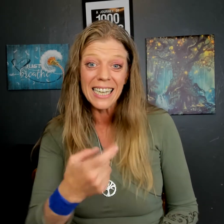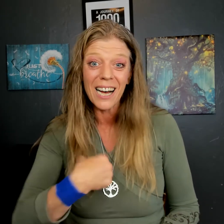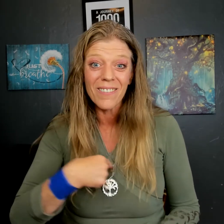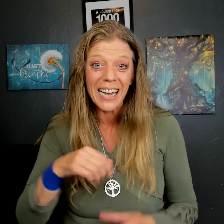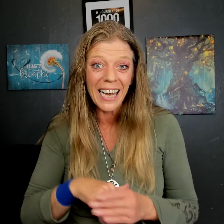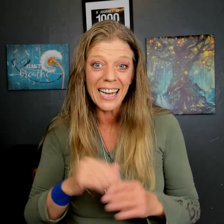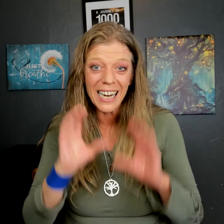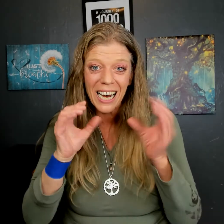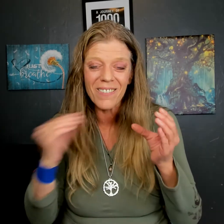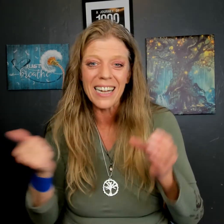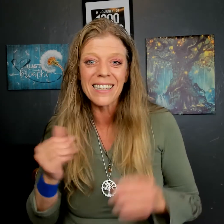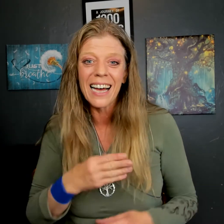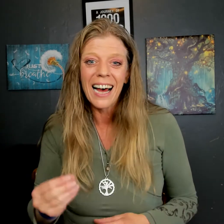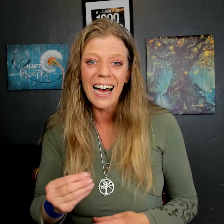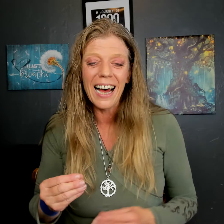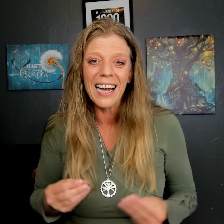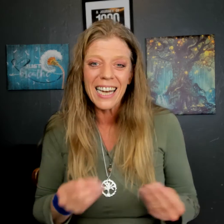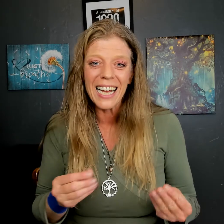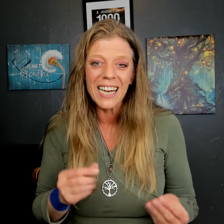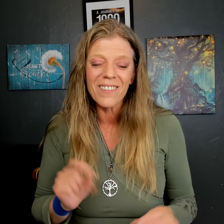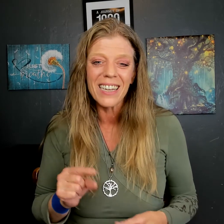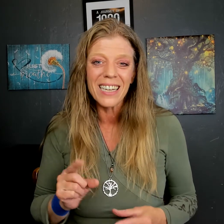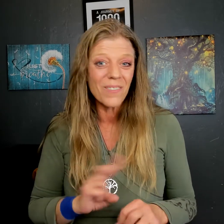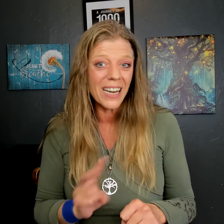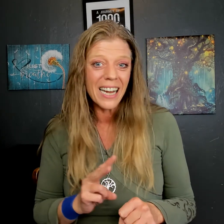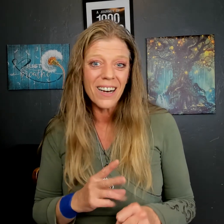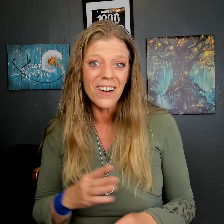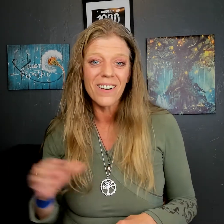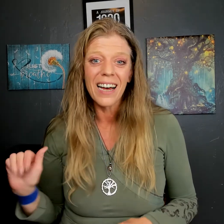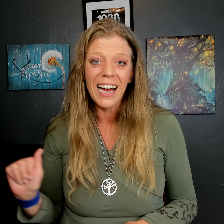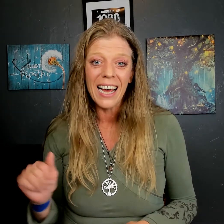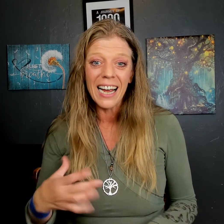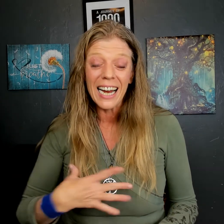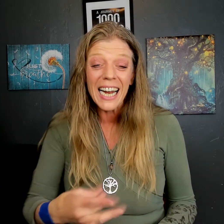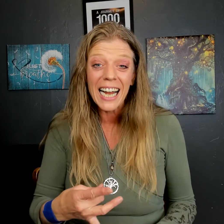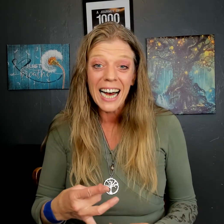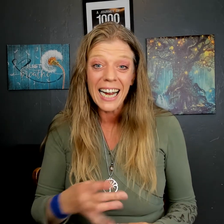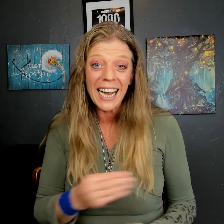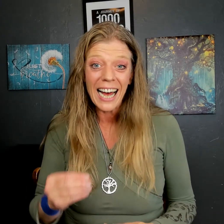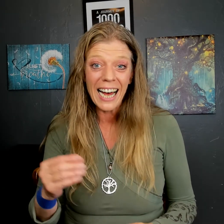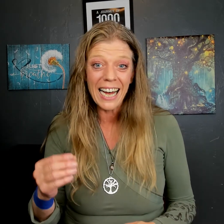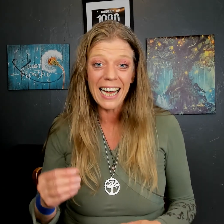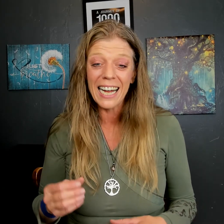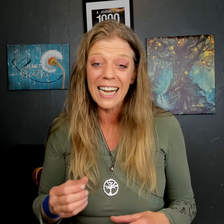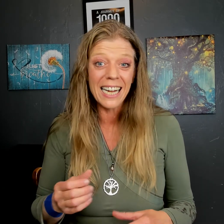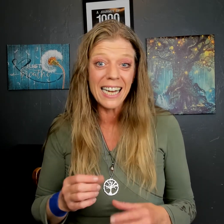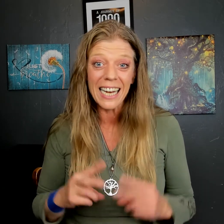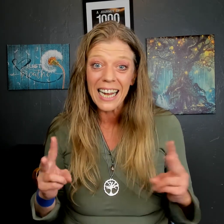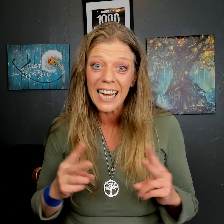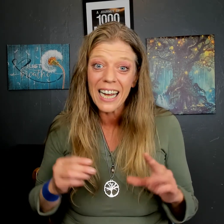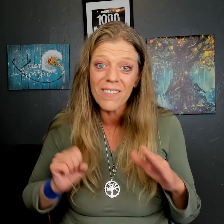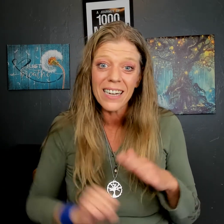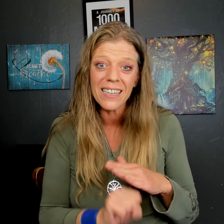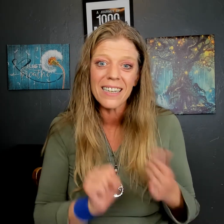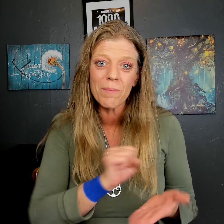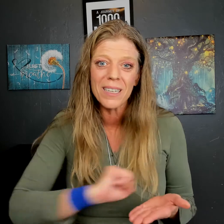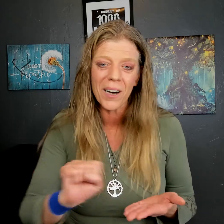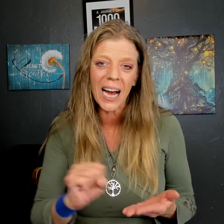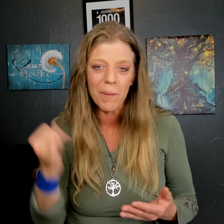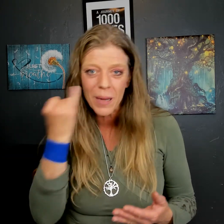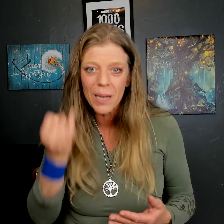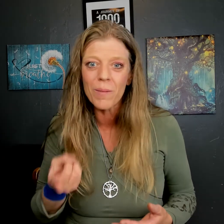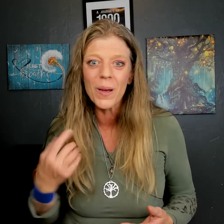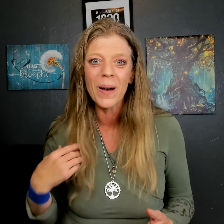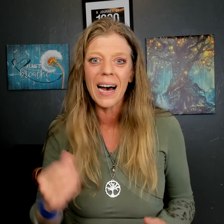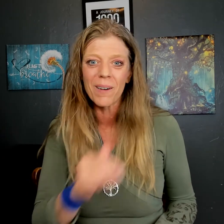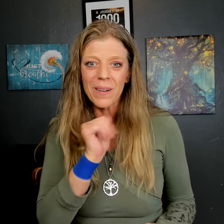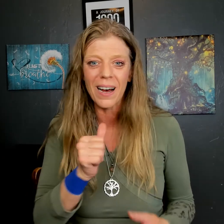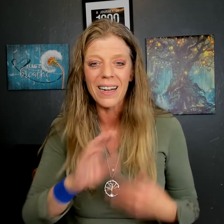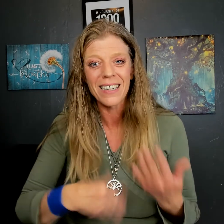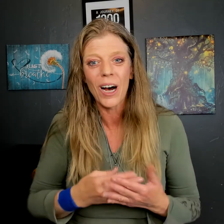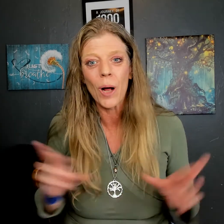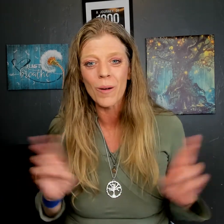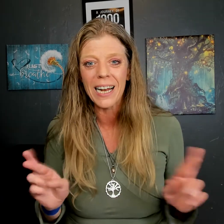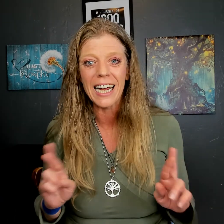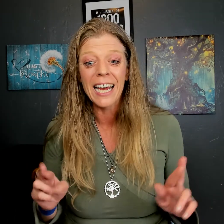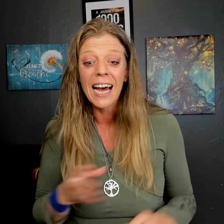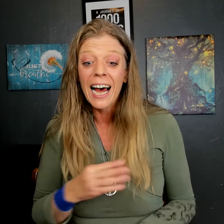Tell me in comments and give this video a like and even subscribe if you have not already.